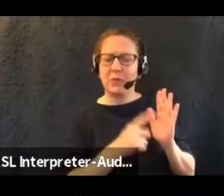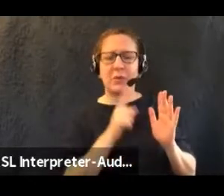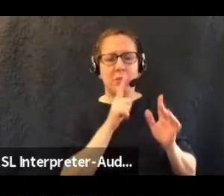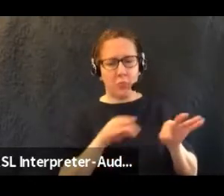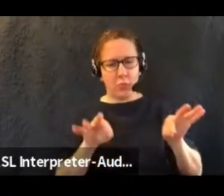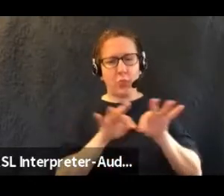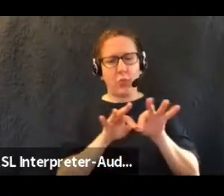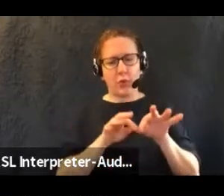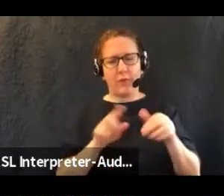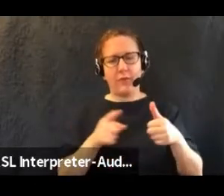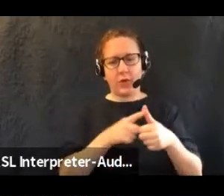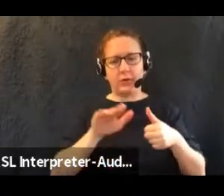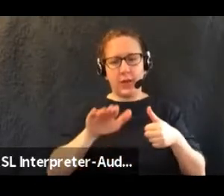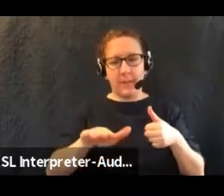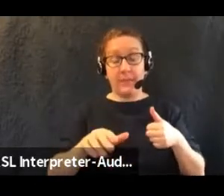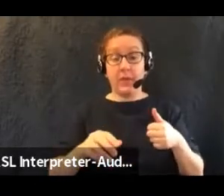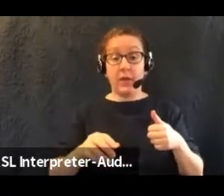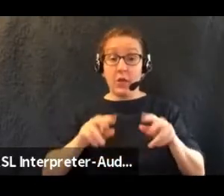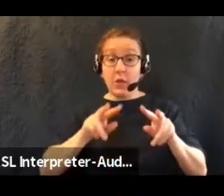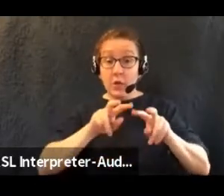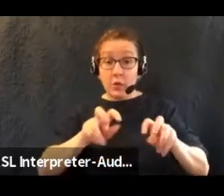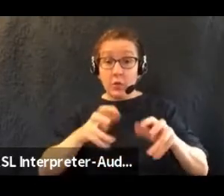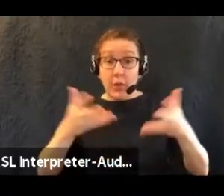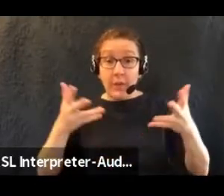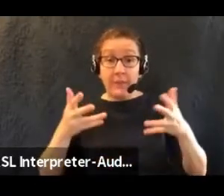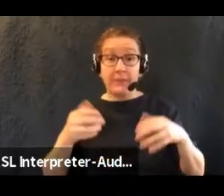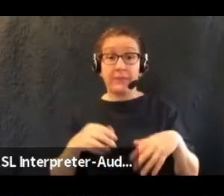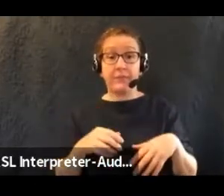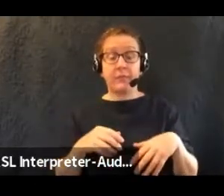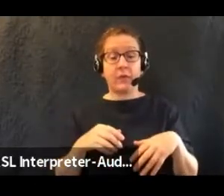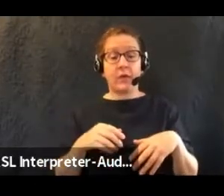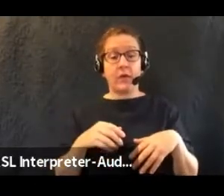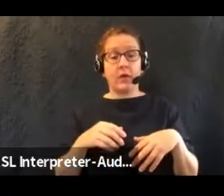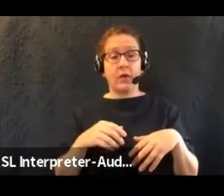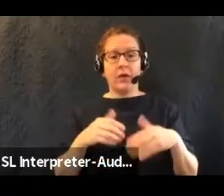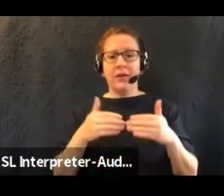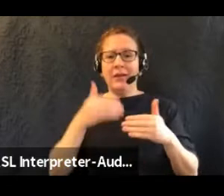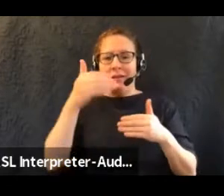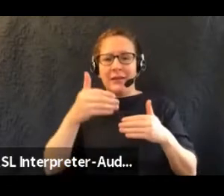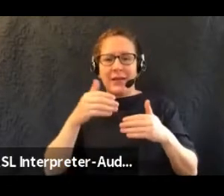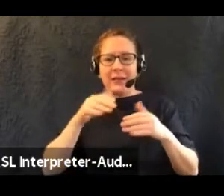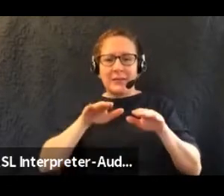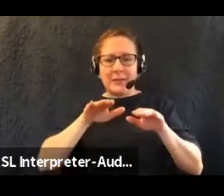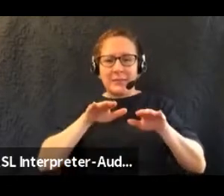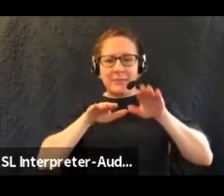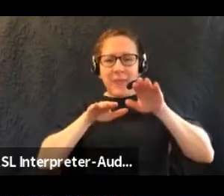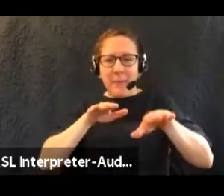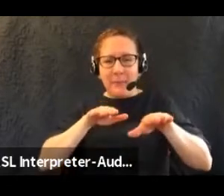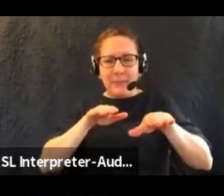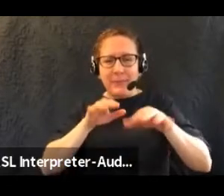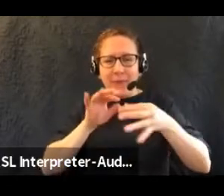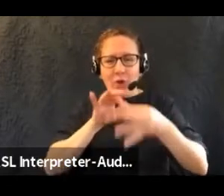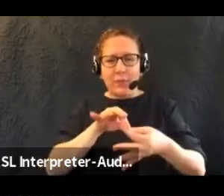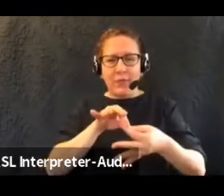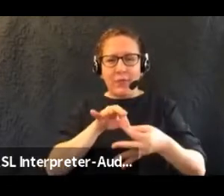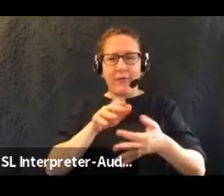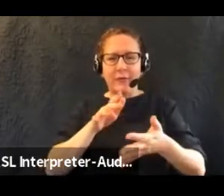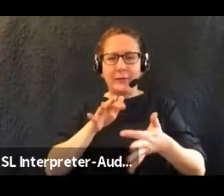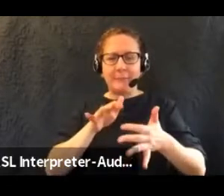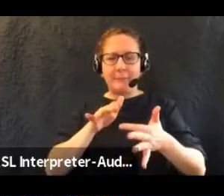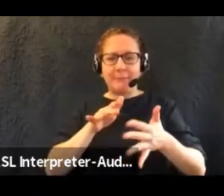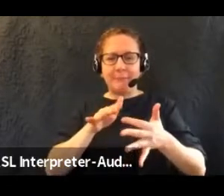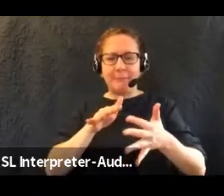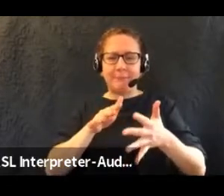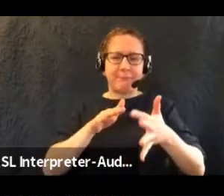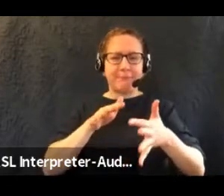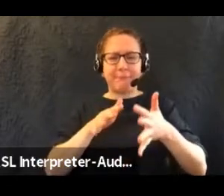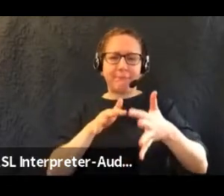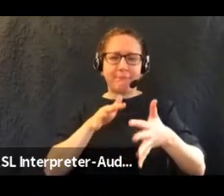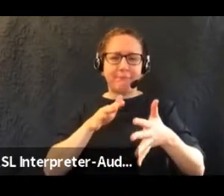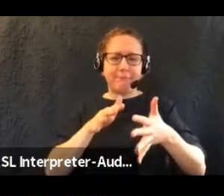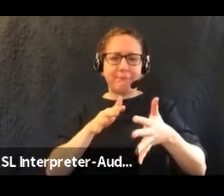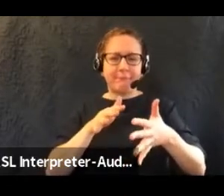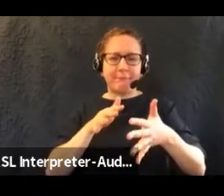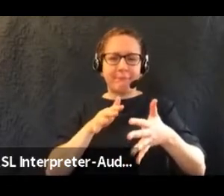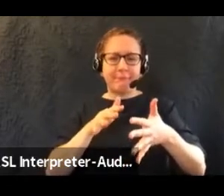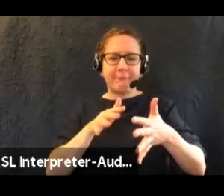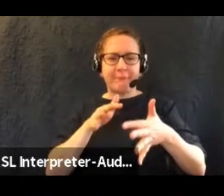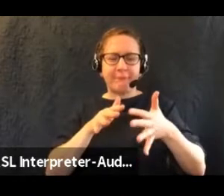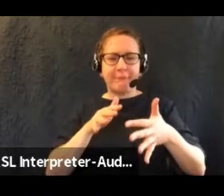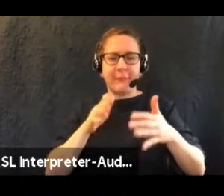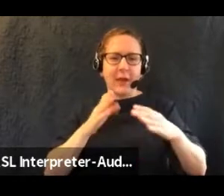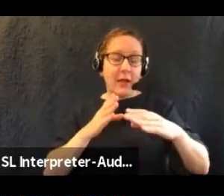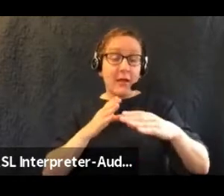We look at things like sort of the next step in terms of beyond recruitment and outreach,